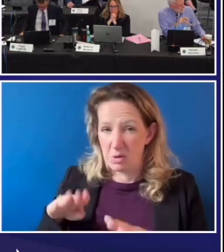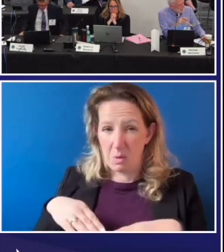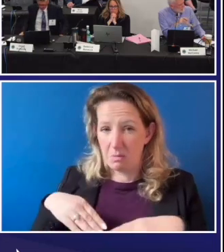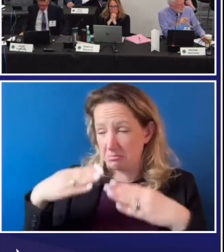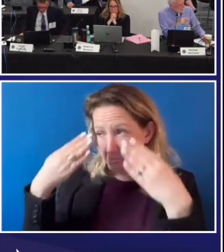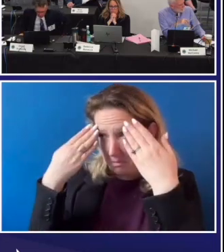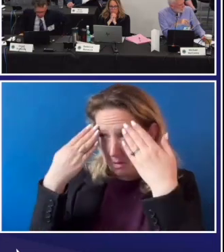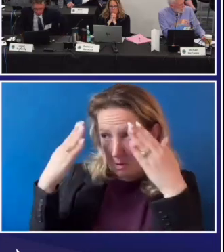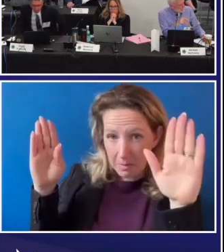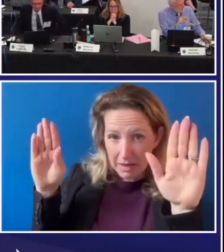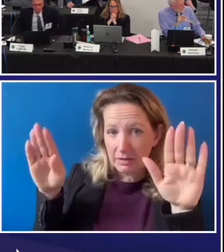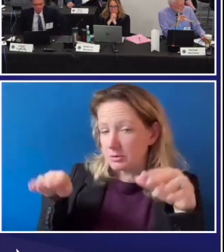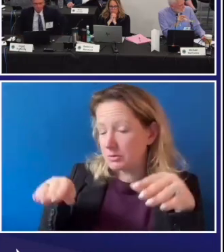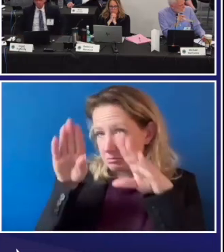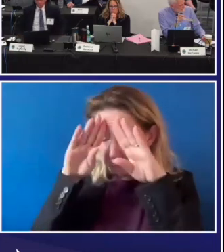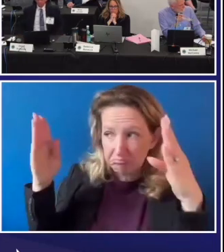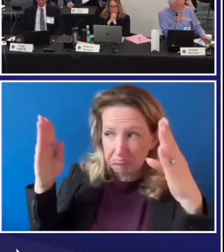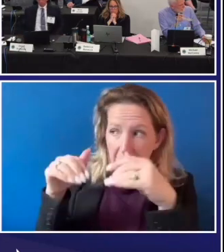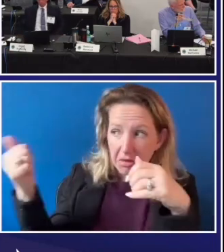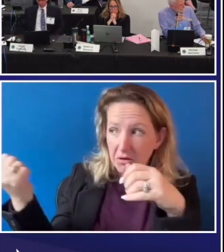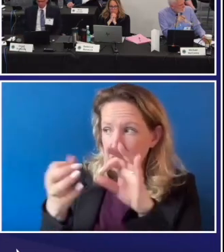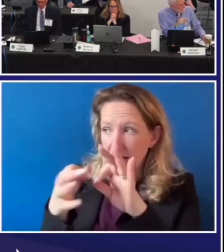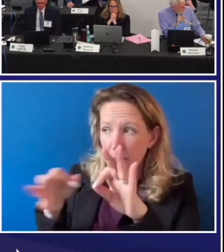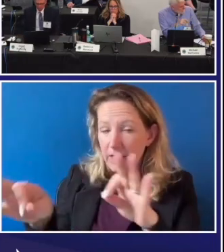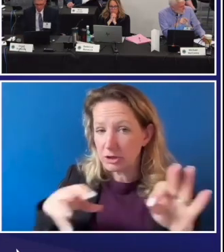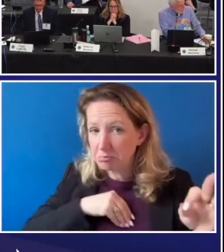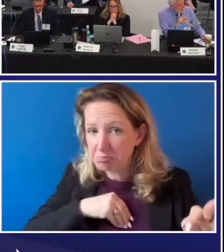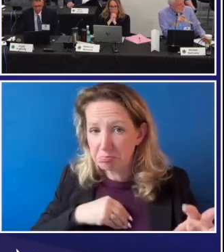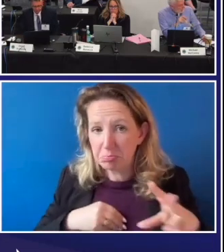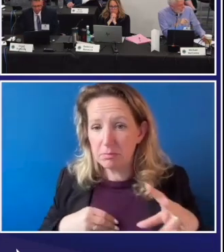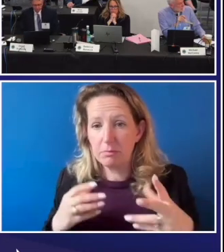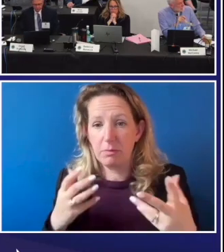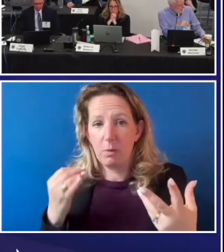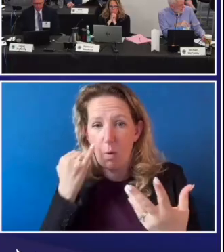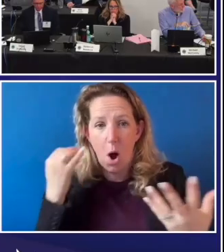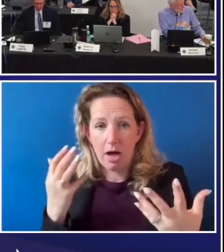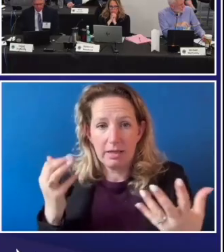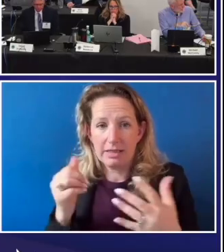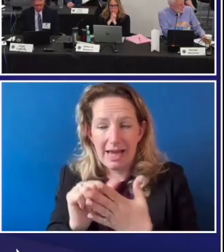to make that more clear about what is the, the, the, the, the agency's policy for making such a determination